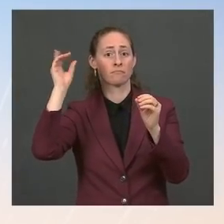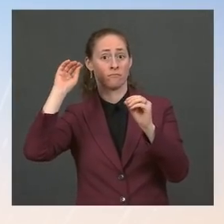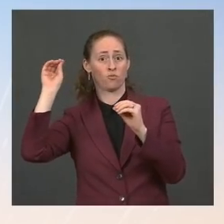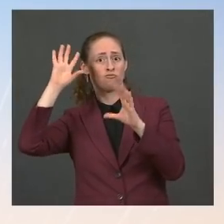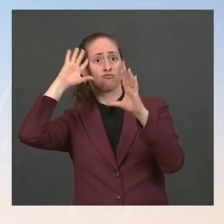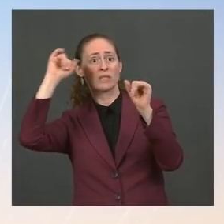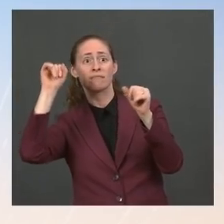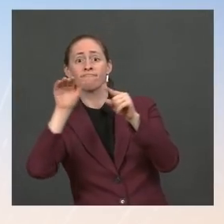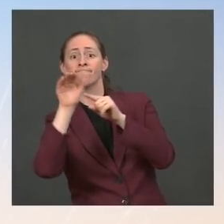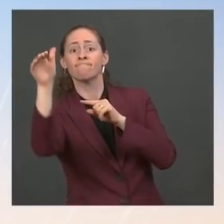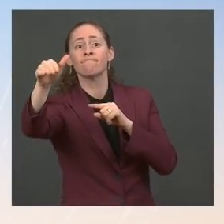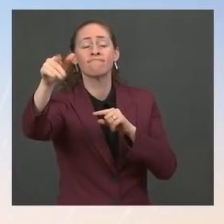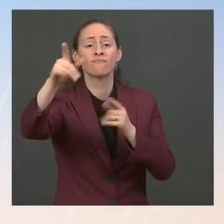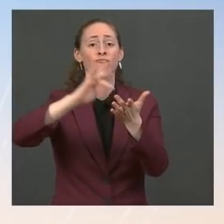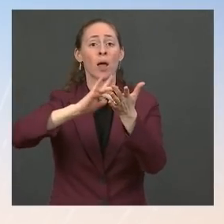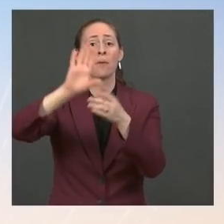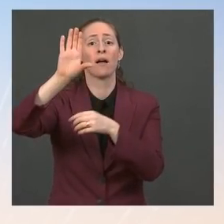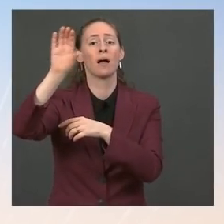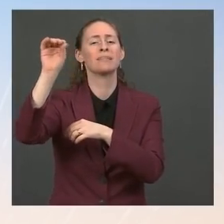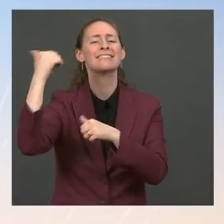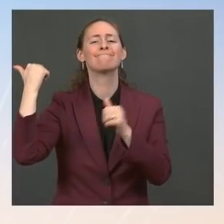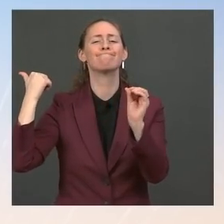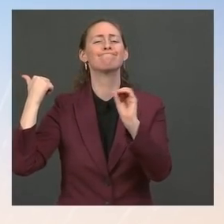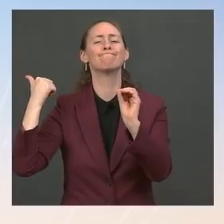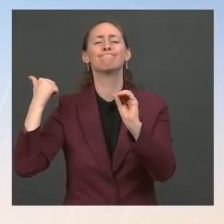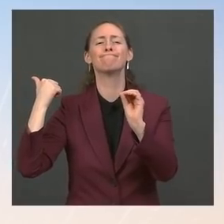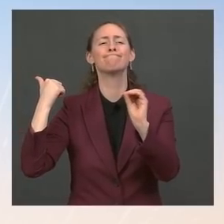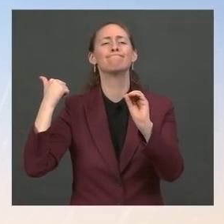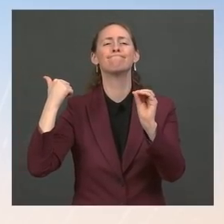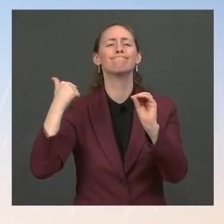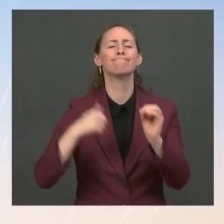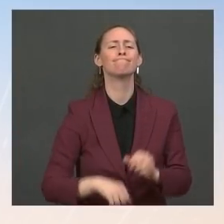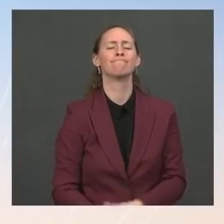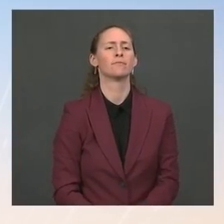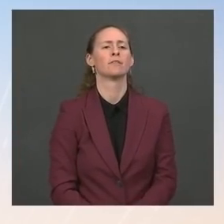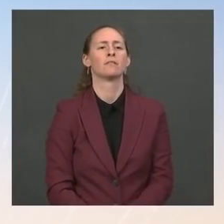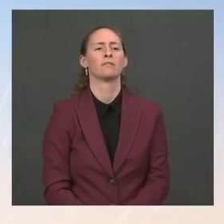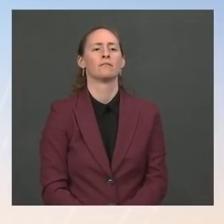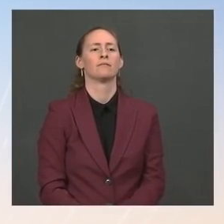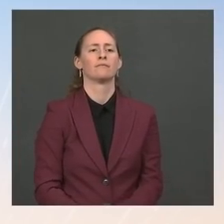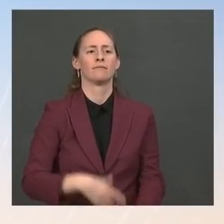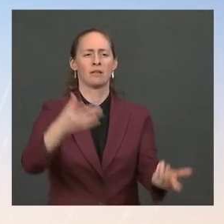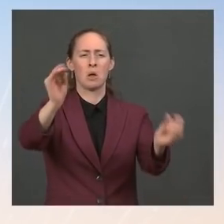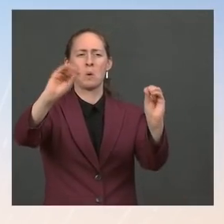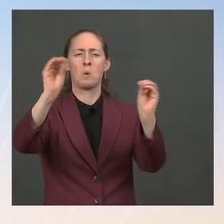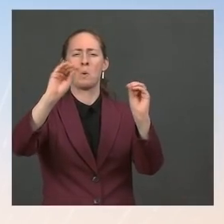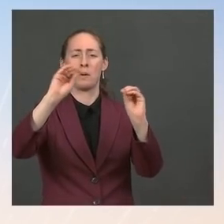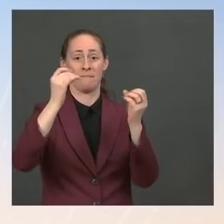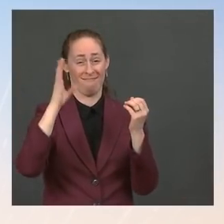vast majority of Democrats out there as well. And what the President -- the reason he nominated Dr. Califf is because